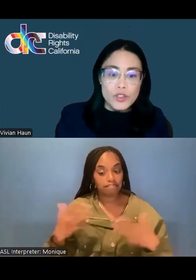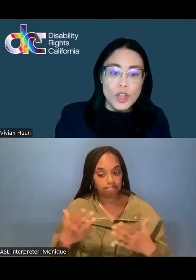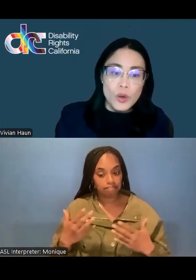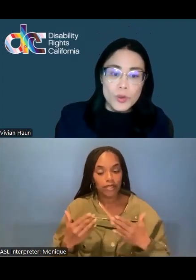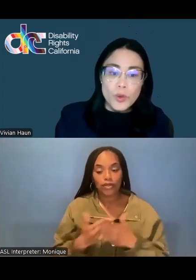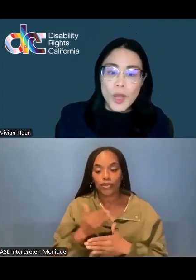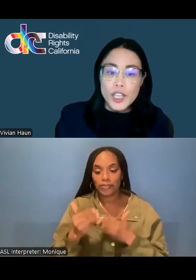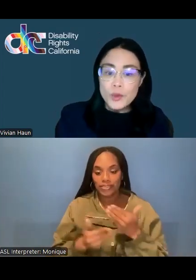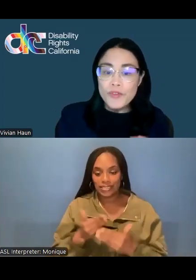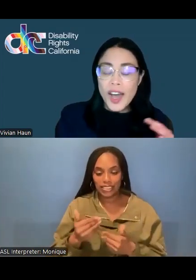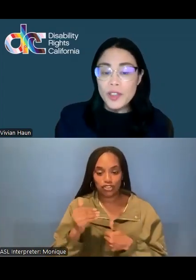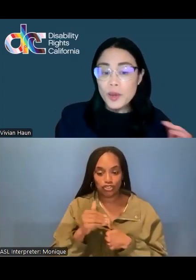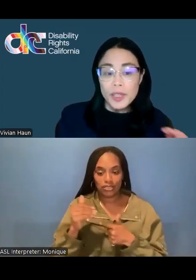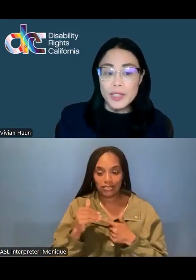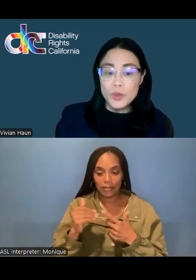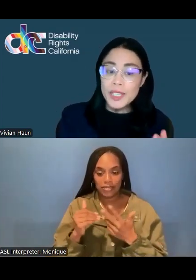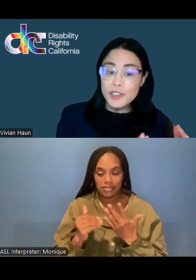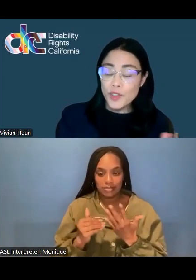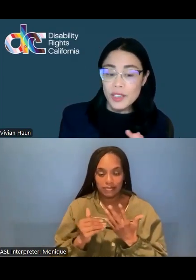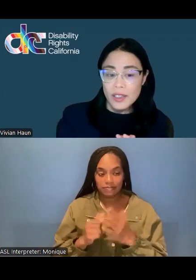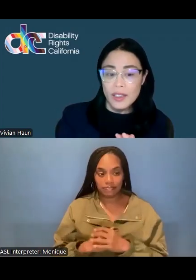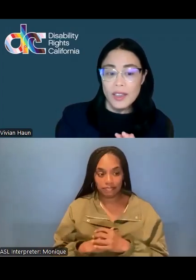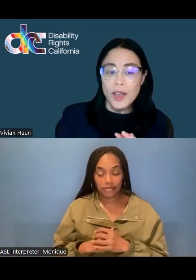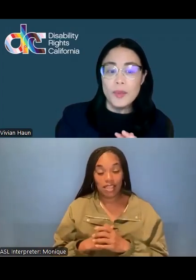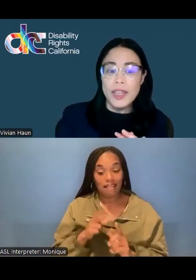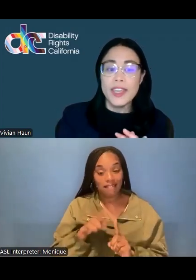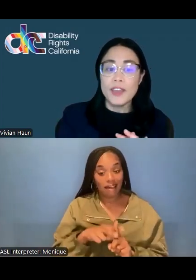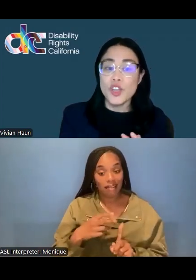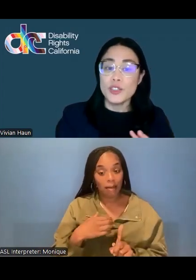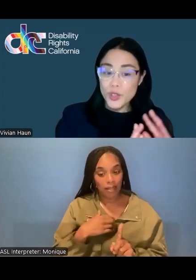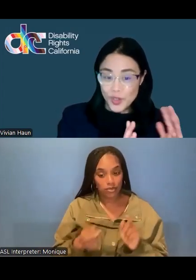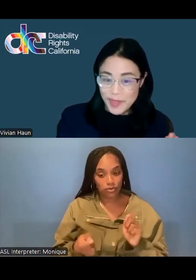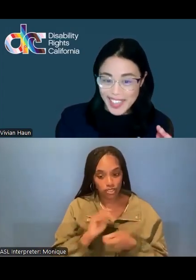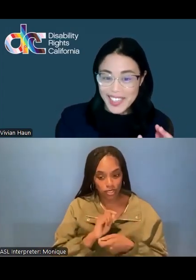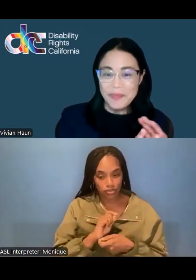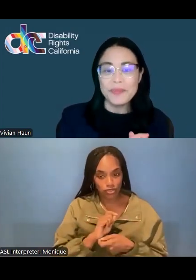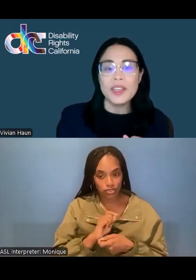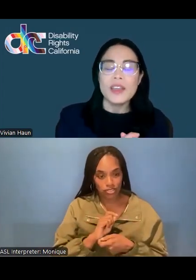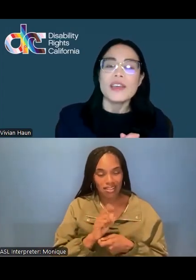So the way you would file a complaint would be different. And they have tried to streamline it.